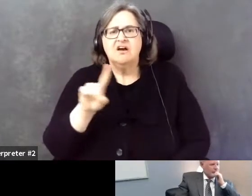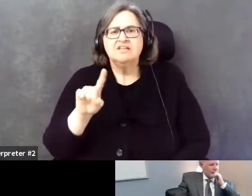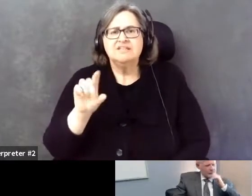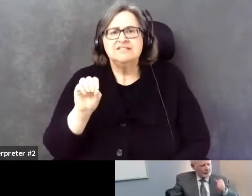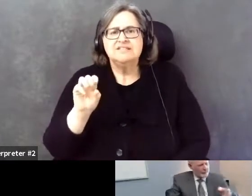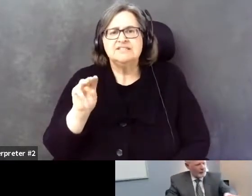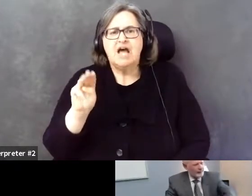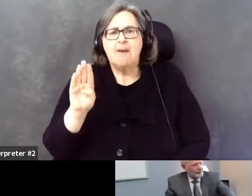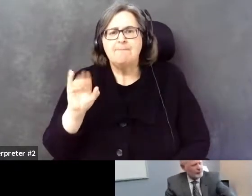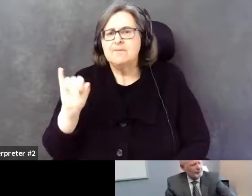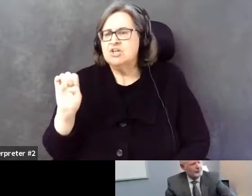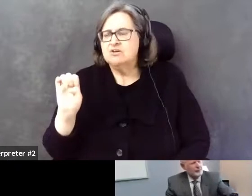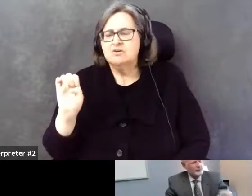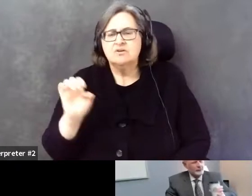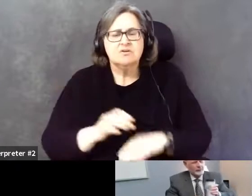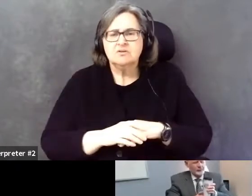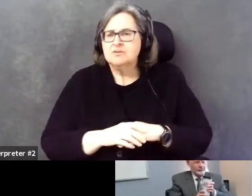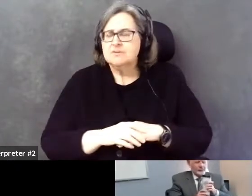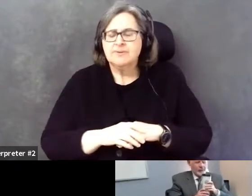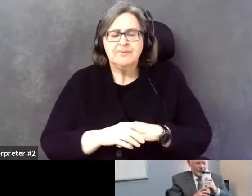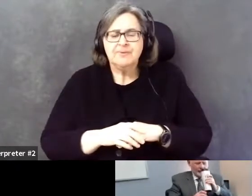I had no recollection of -- I was